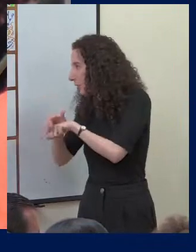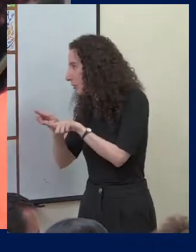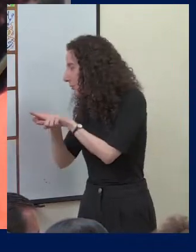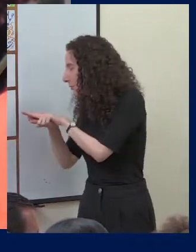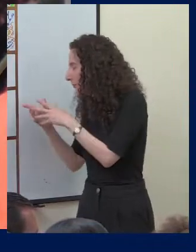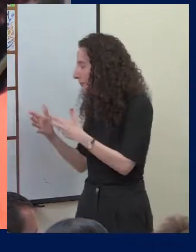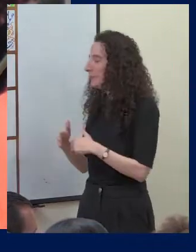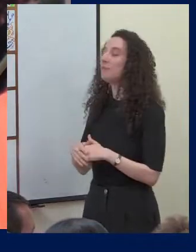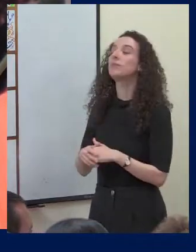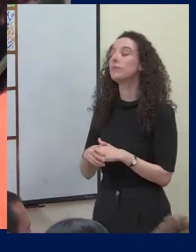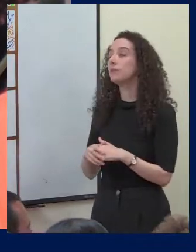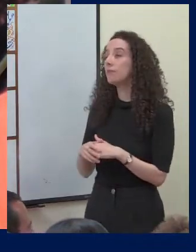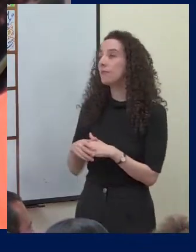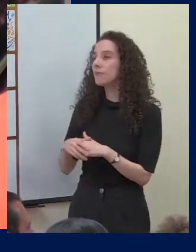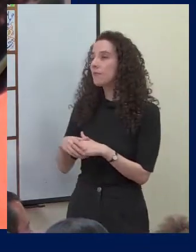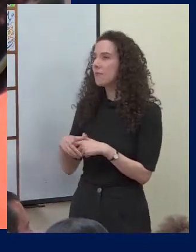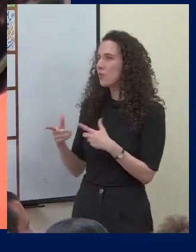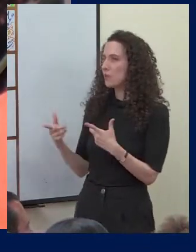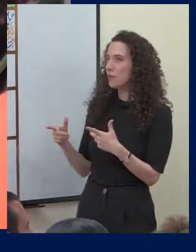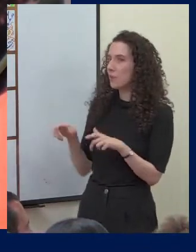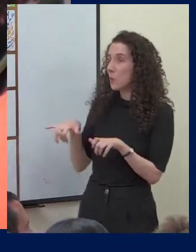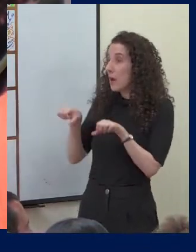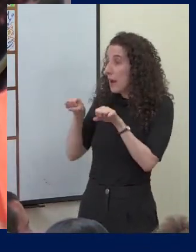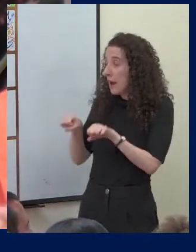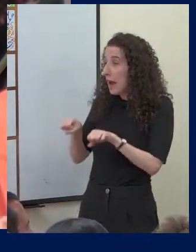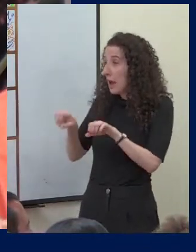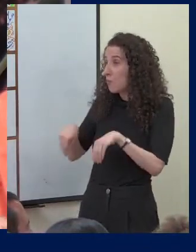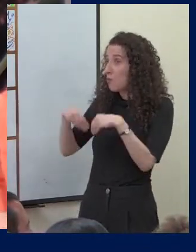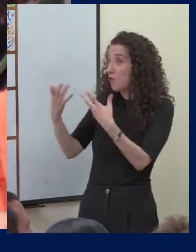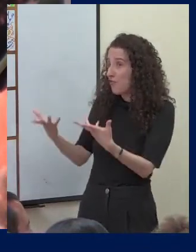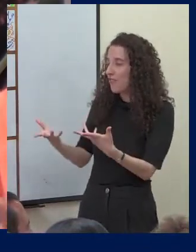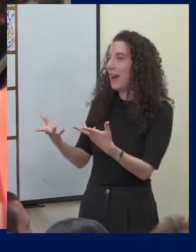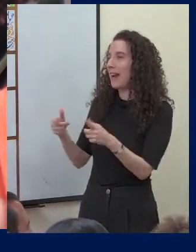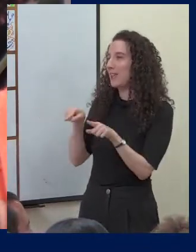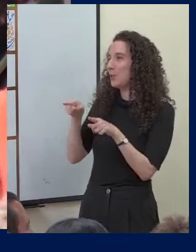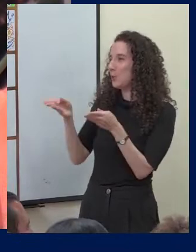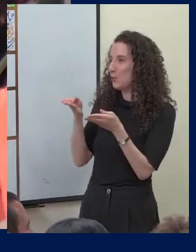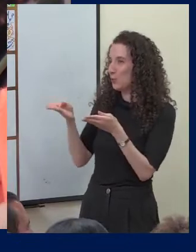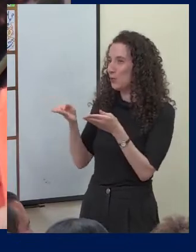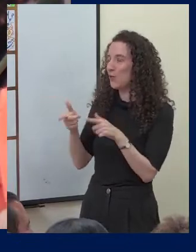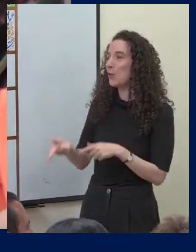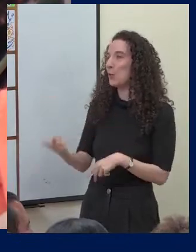Been able to provide the service bilingually in English and Spanish speaks to everything